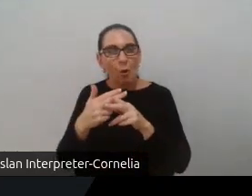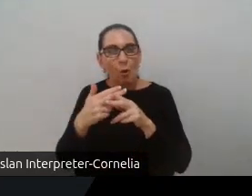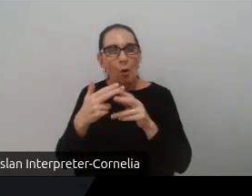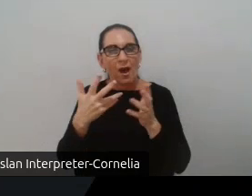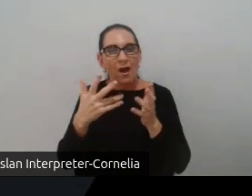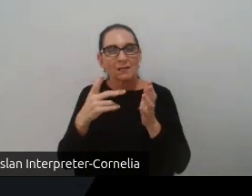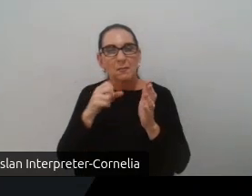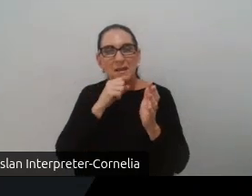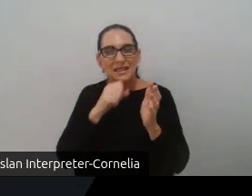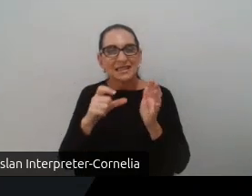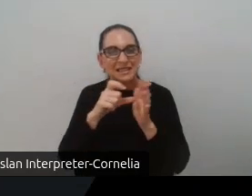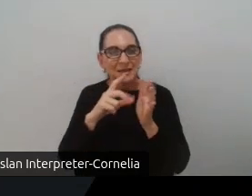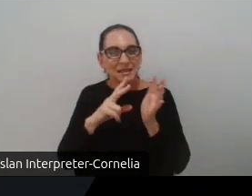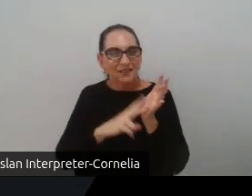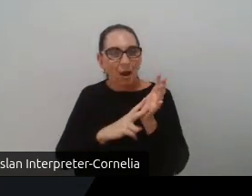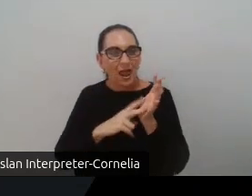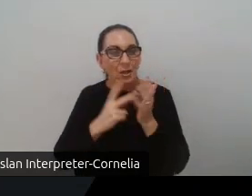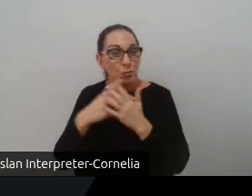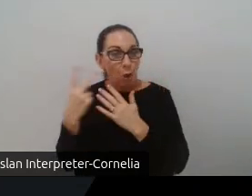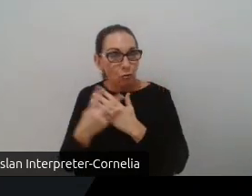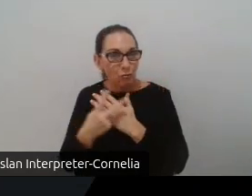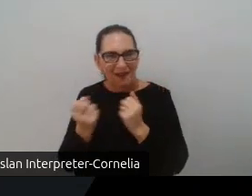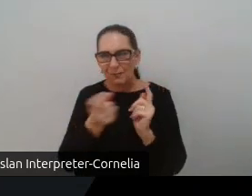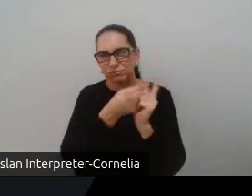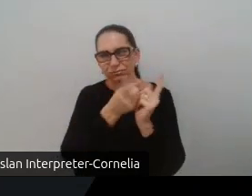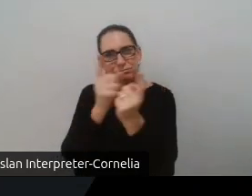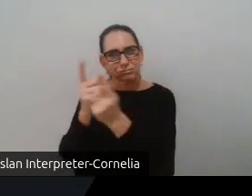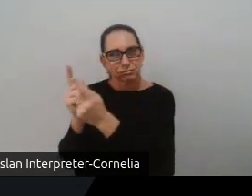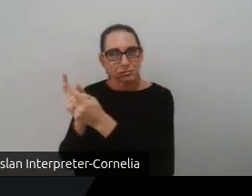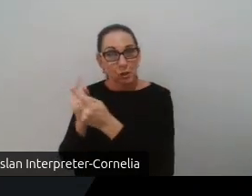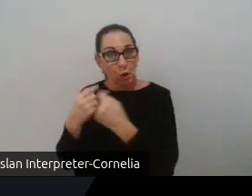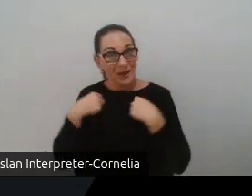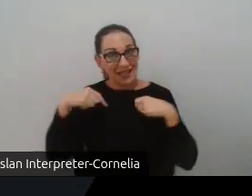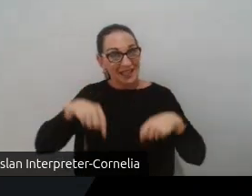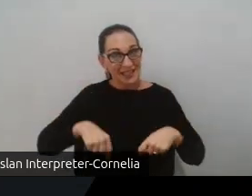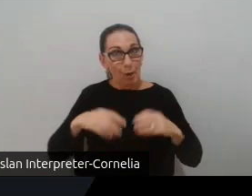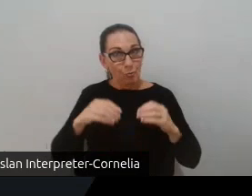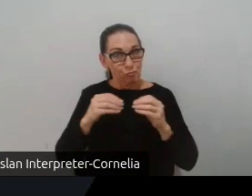depending on your jurisdiction. We're evidently in Brisbane today and where we're from, but